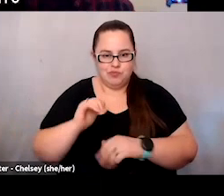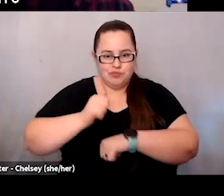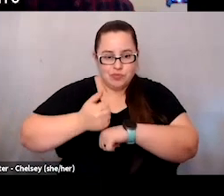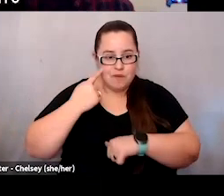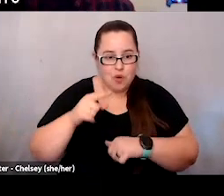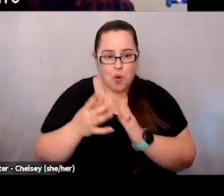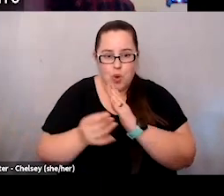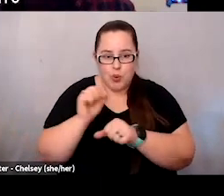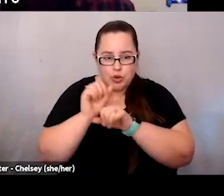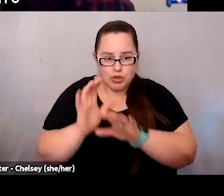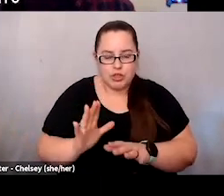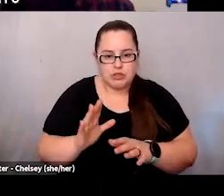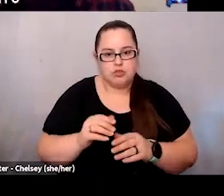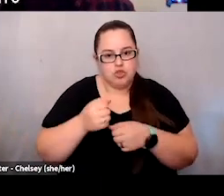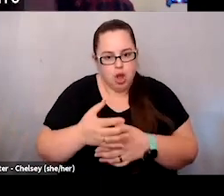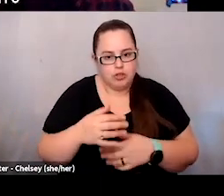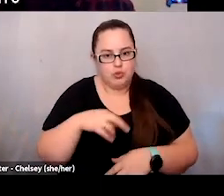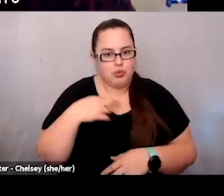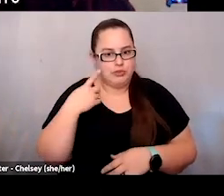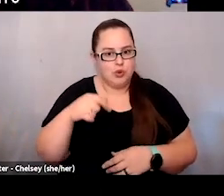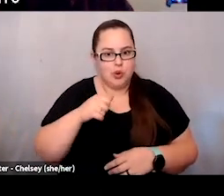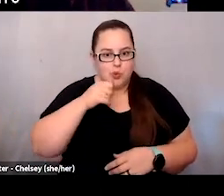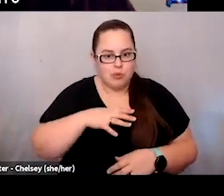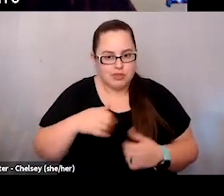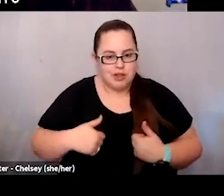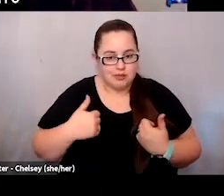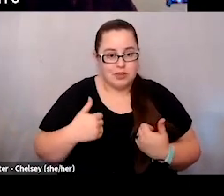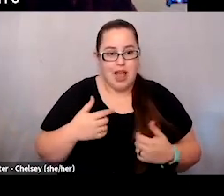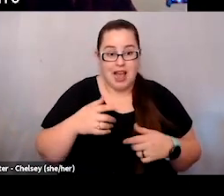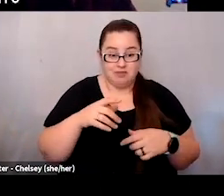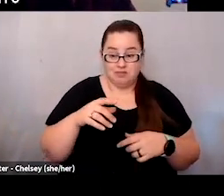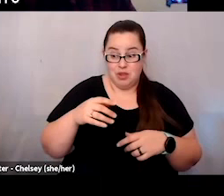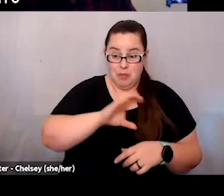Man camps. The temporary lodging setup to house oil workers has put women AMS lives at